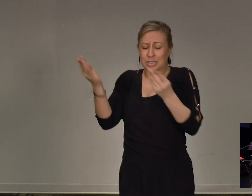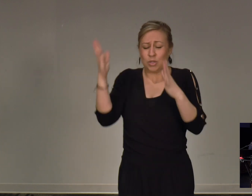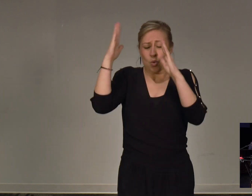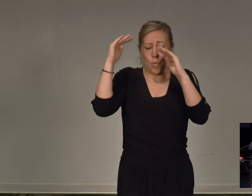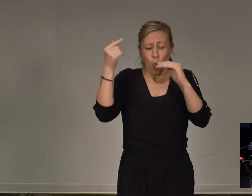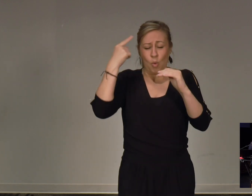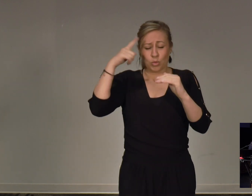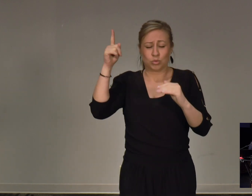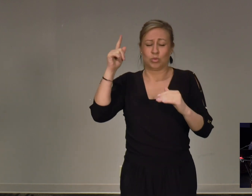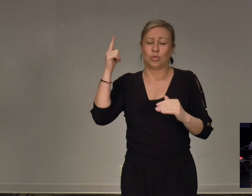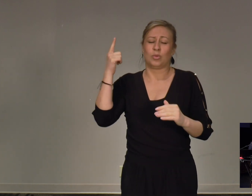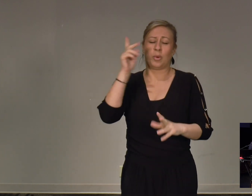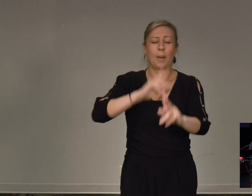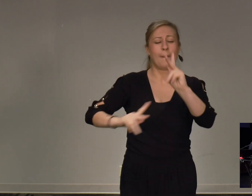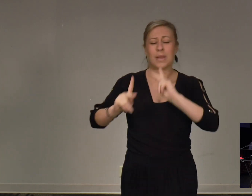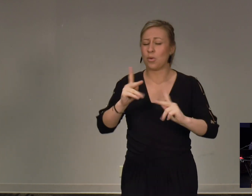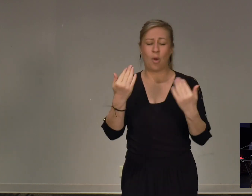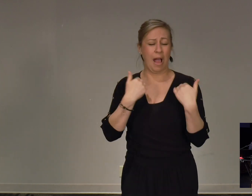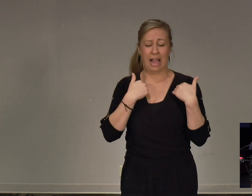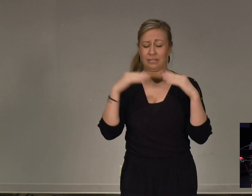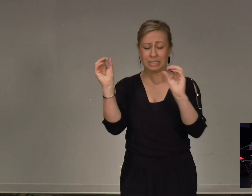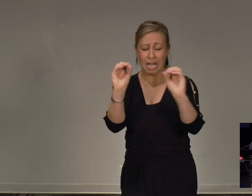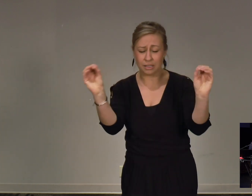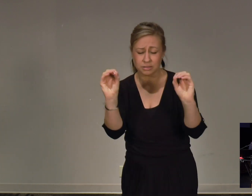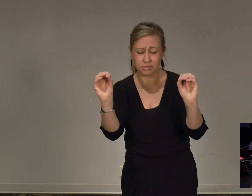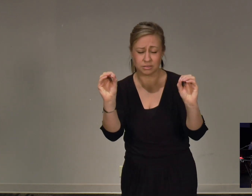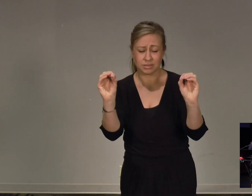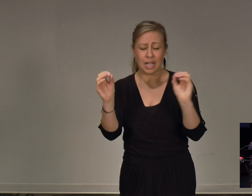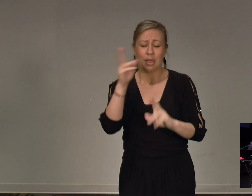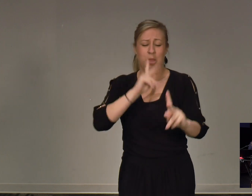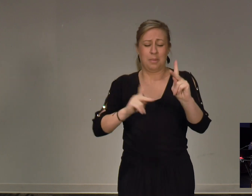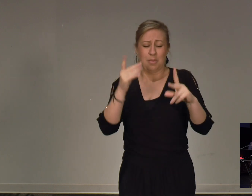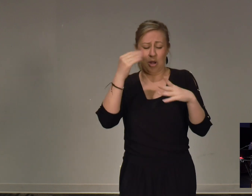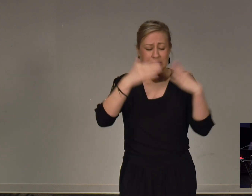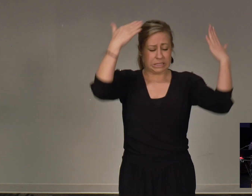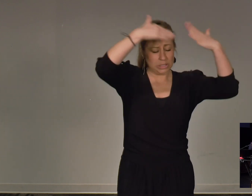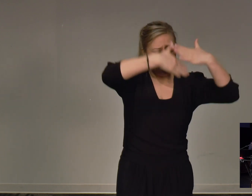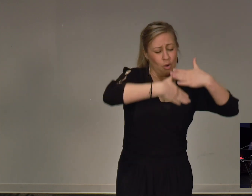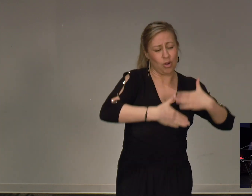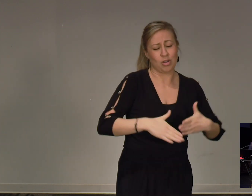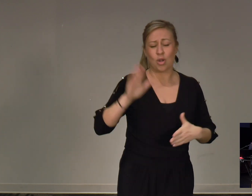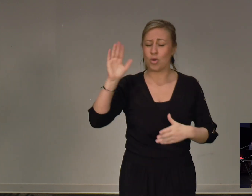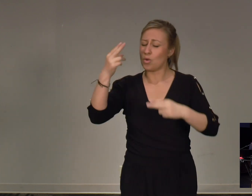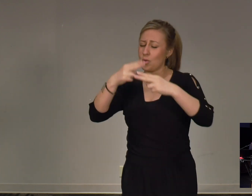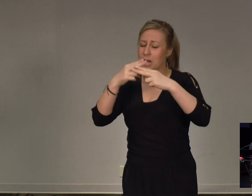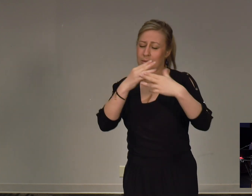and light to those caught in darkness. Your Name is above every Name, Jesus.